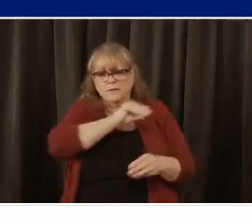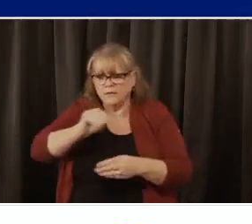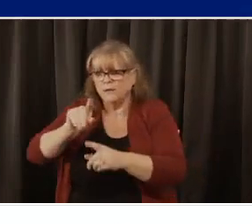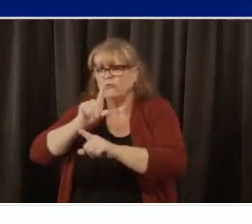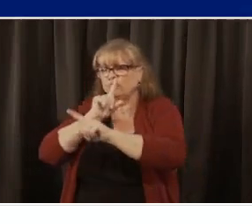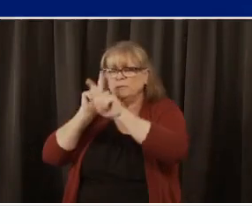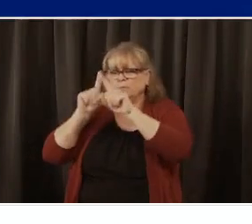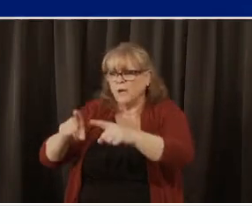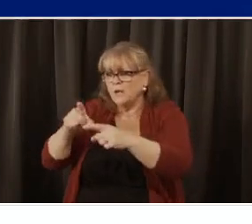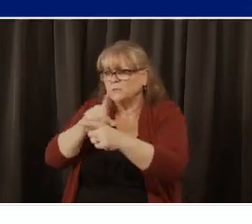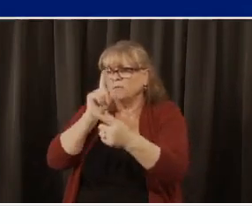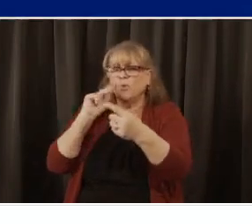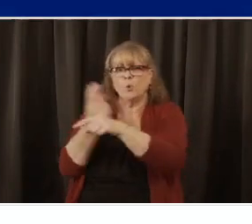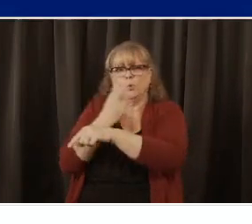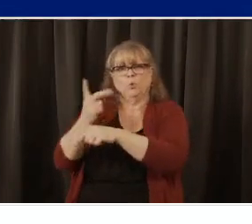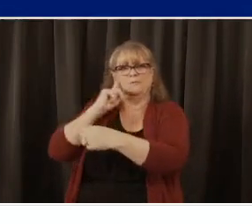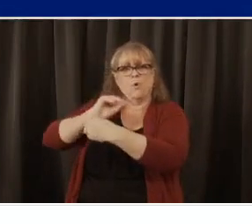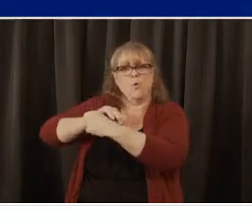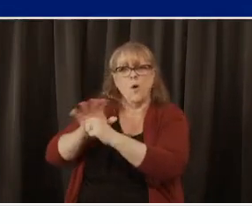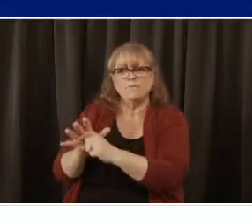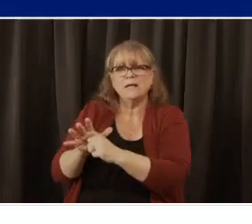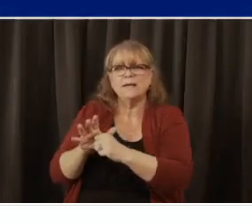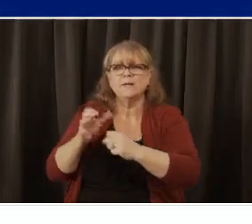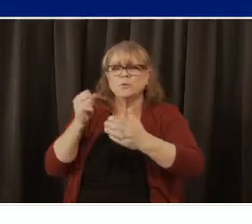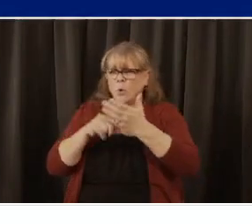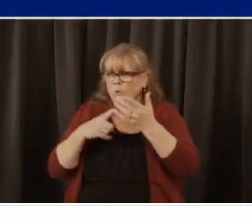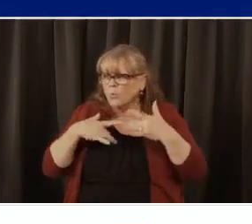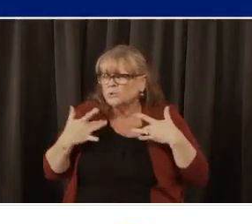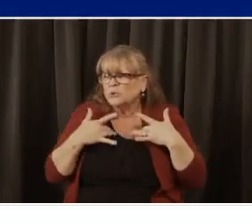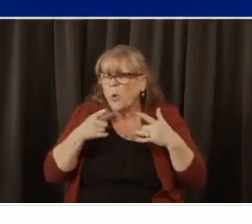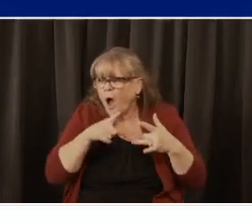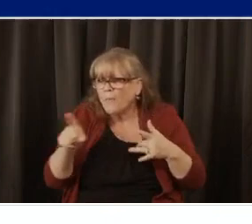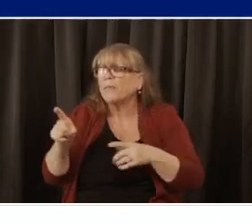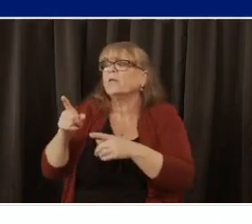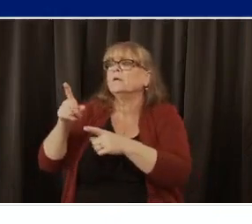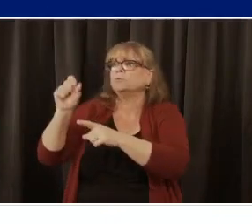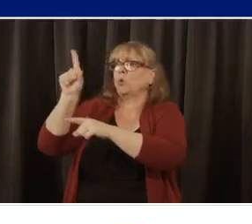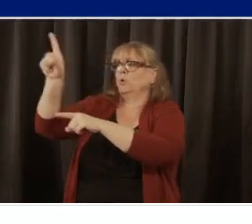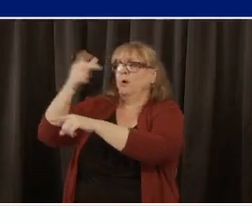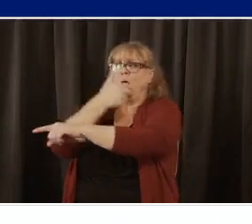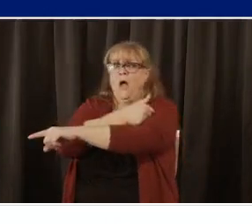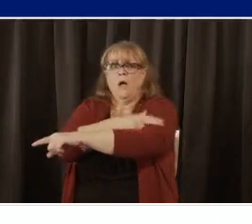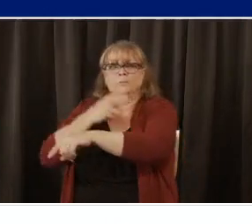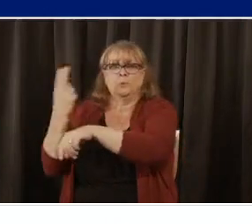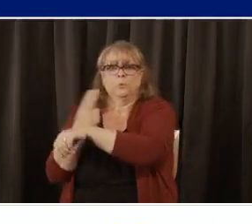it allowed us to understand how many COVID-19 patients were hospitalized in each facility. It